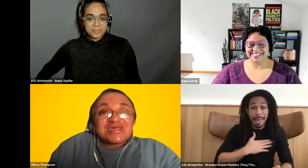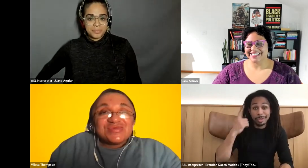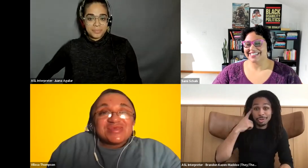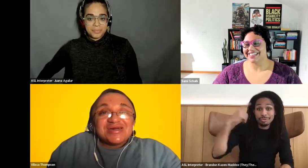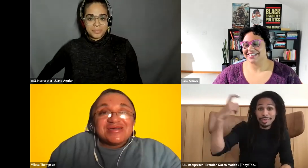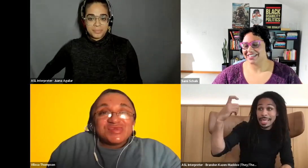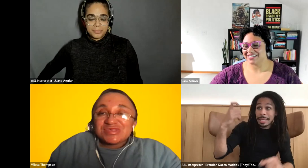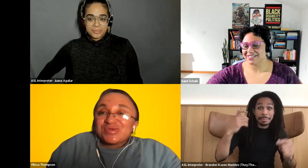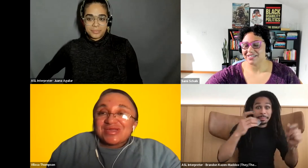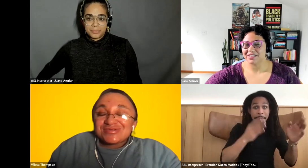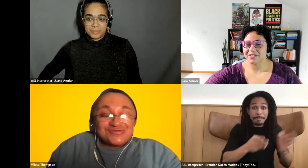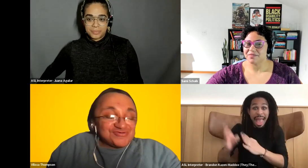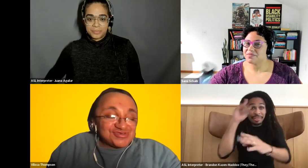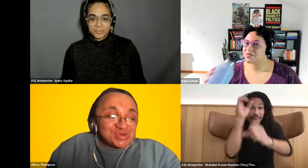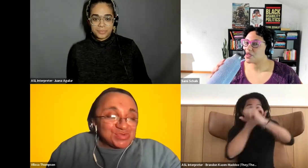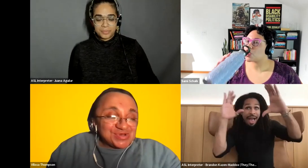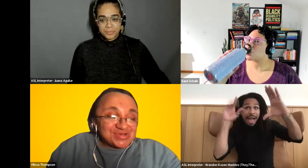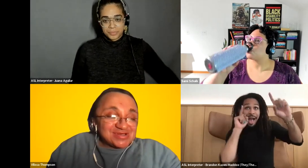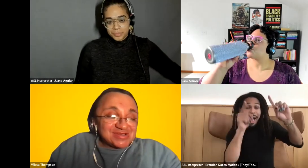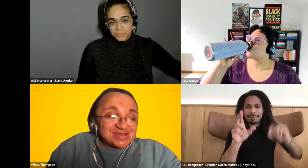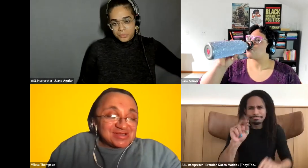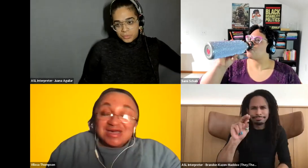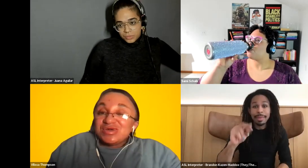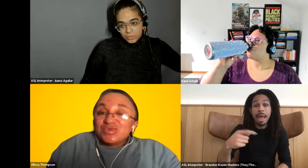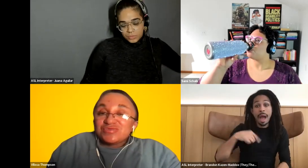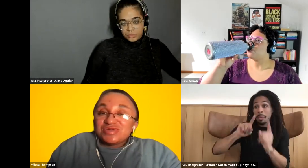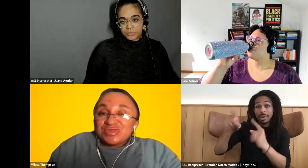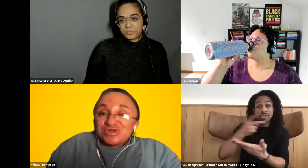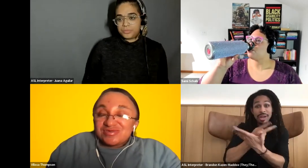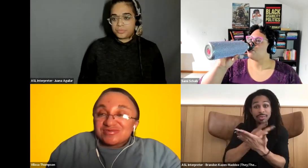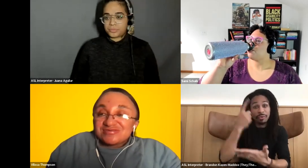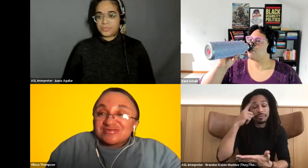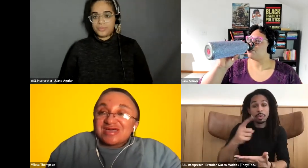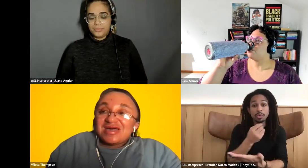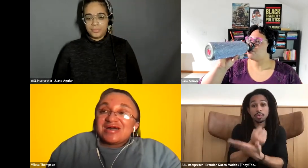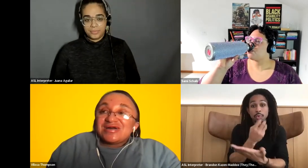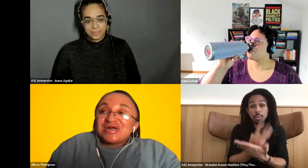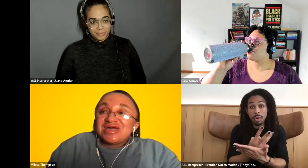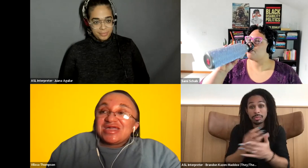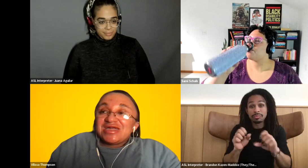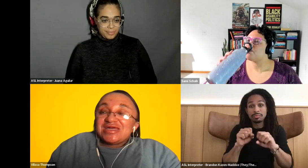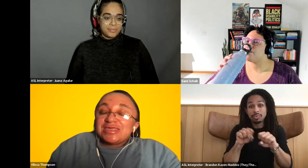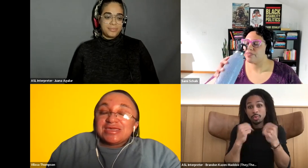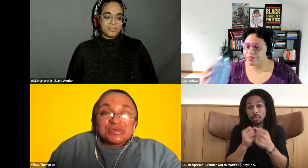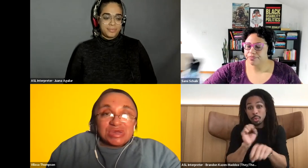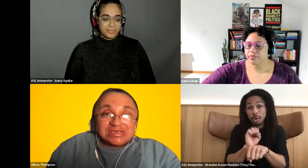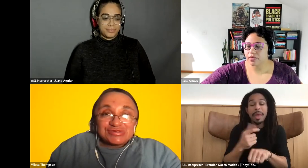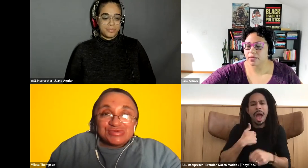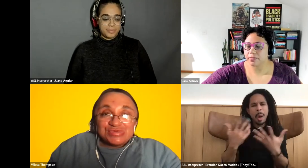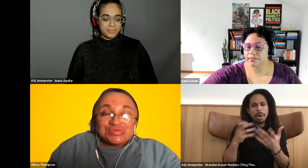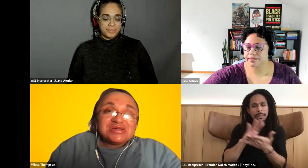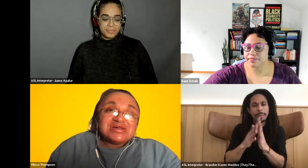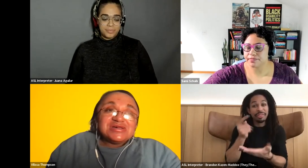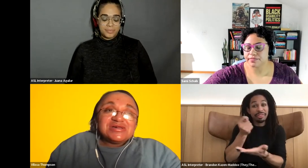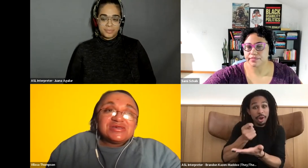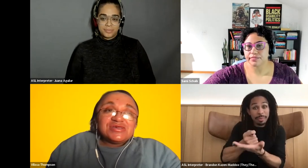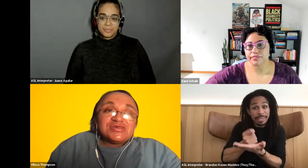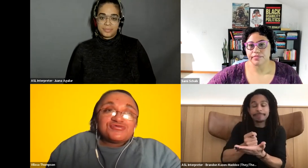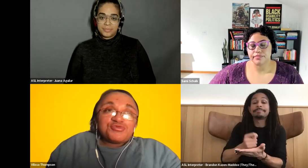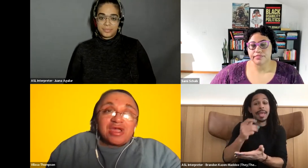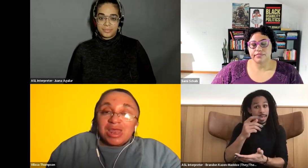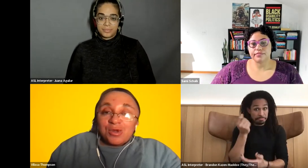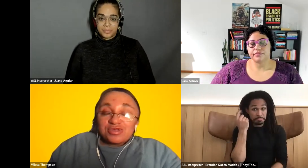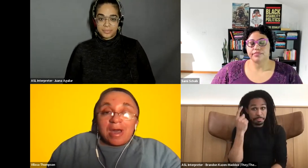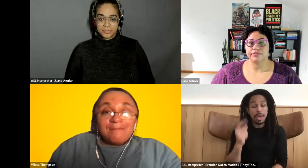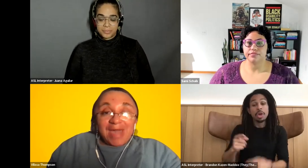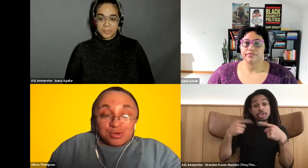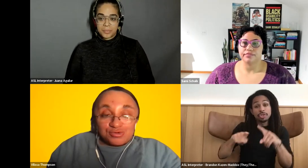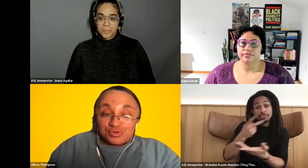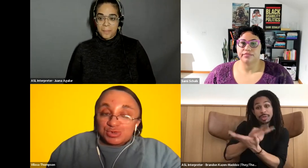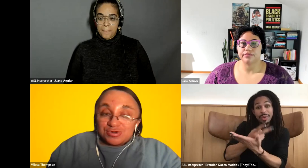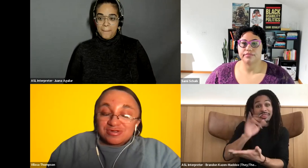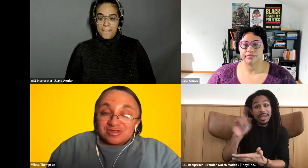Vilissa Thompson: when I went to grad school for social work. I wanted to be a therapist and ingrat school is where I learned about macro social work.